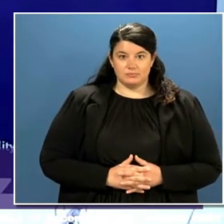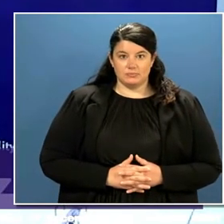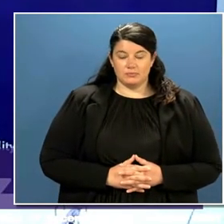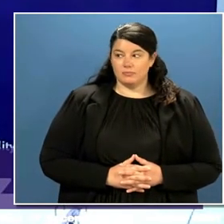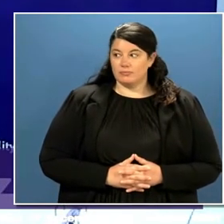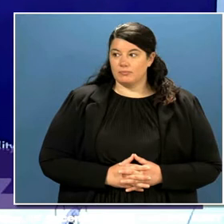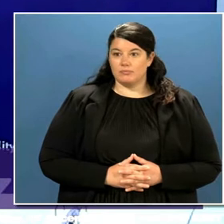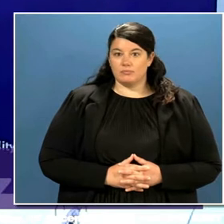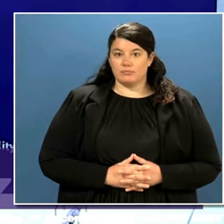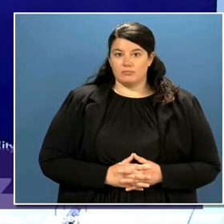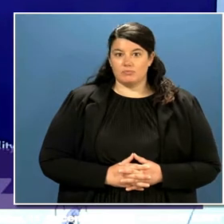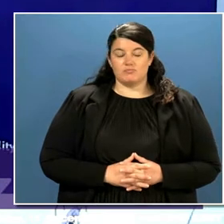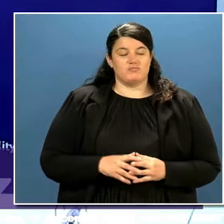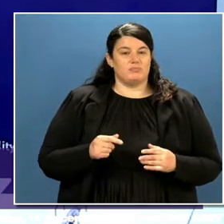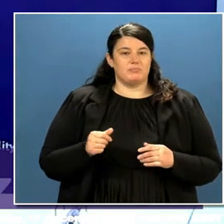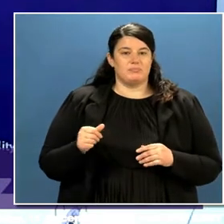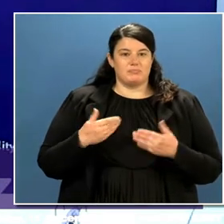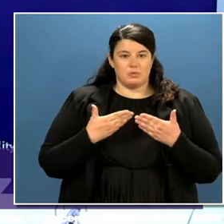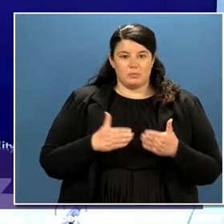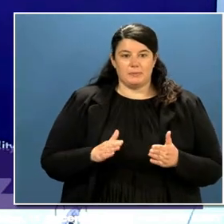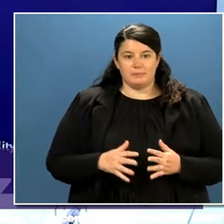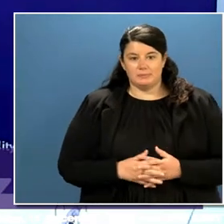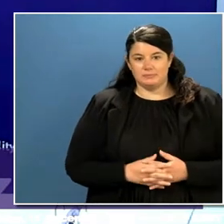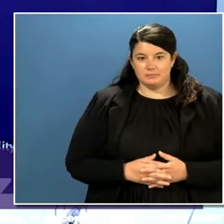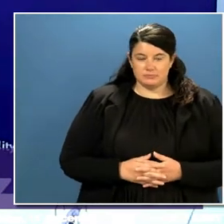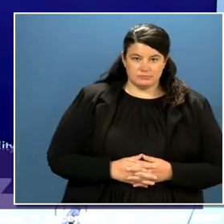The Royal Commission is now resumed. Yes, Ms Fraser.